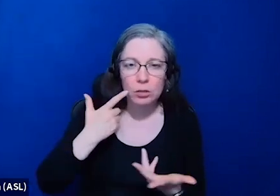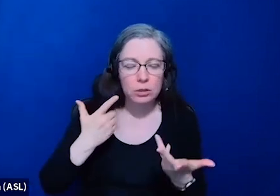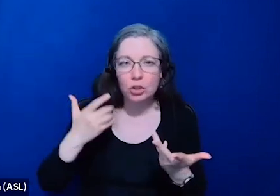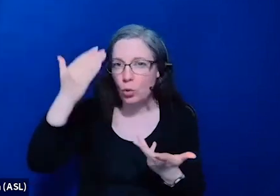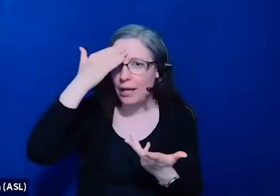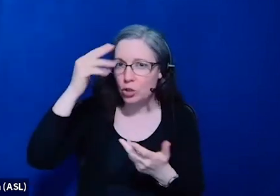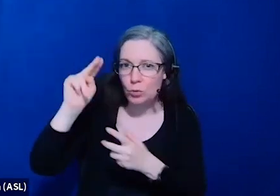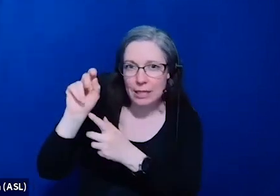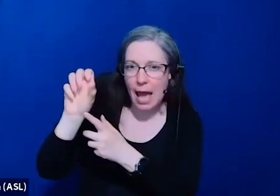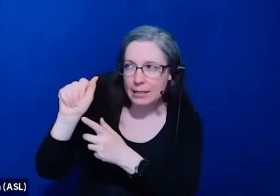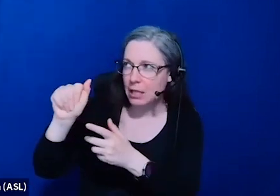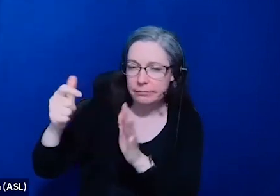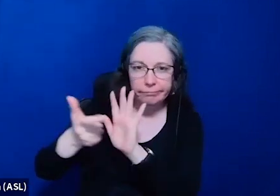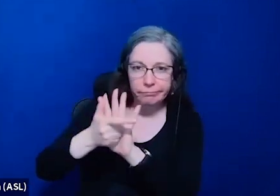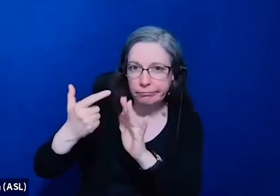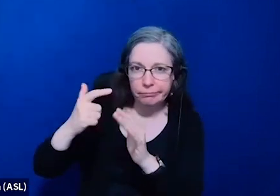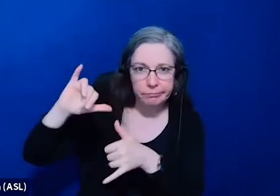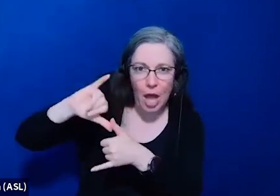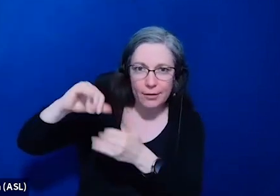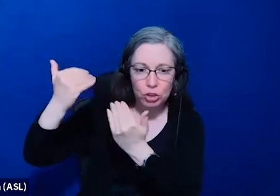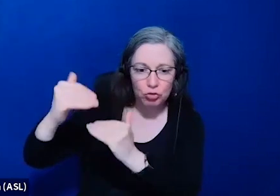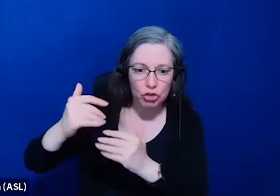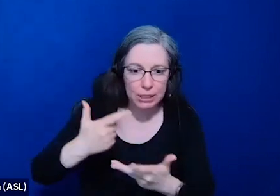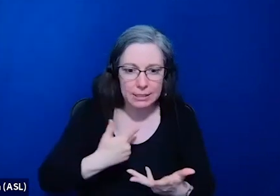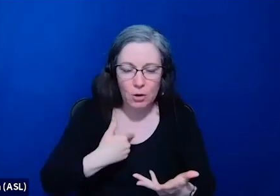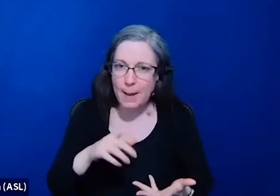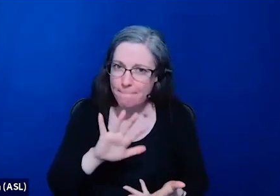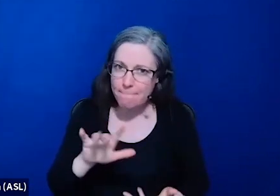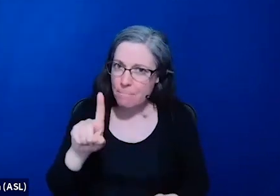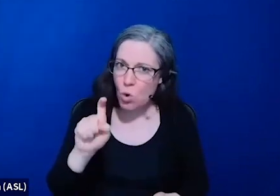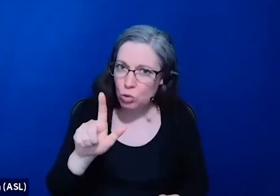I'm wearing a clean room suit, and I'm inside a physical equipment.